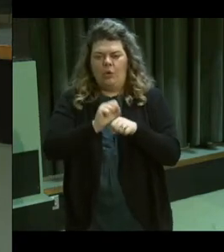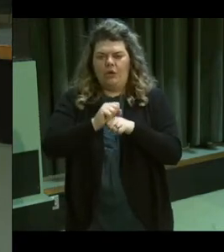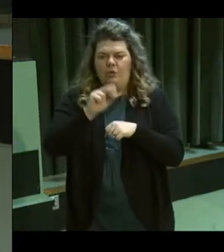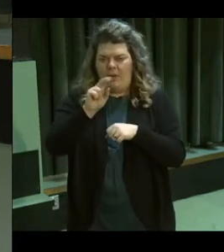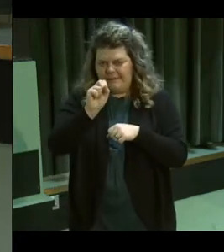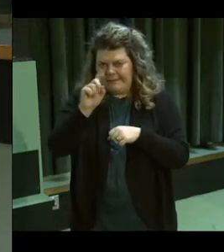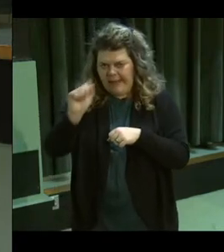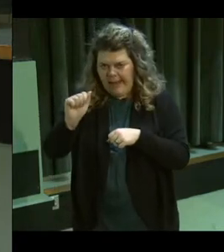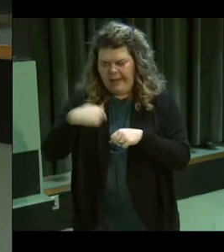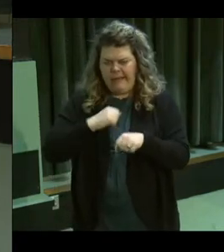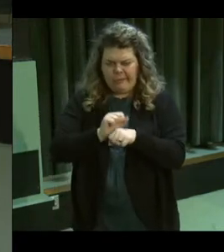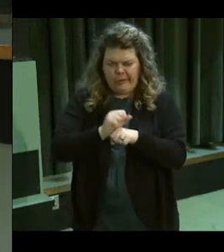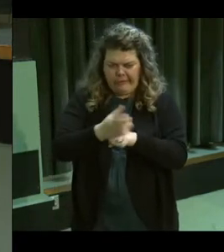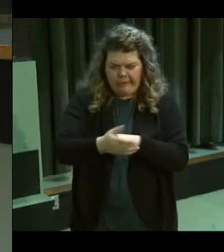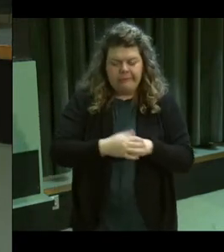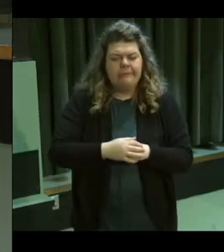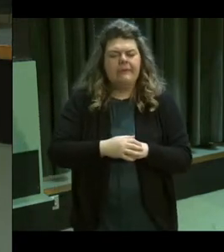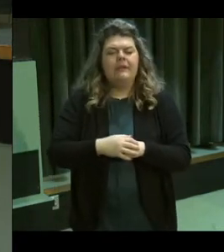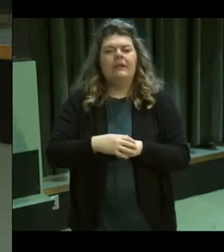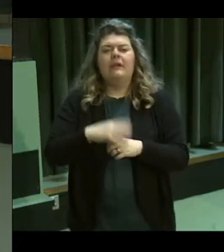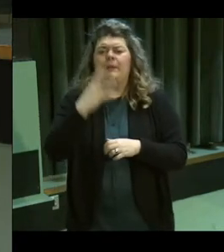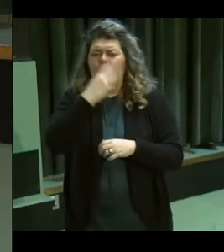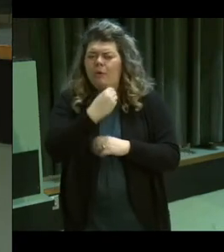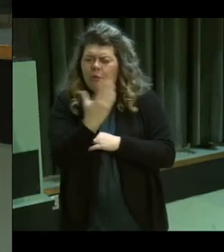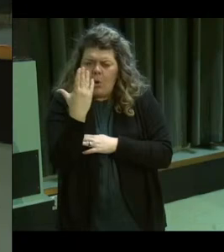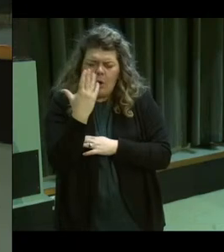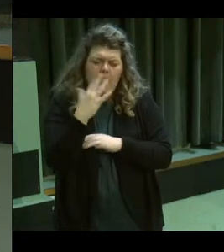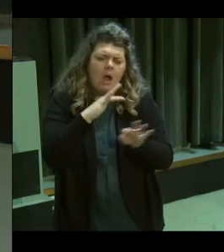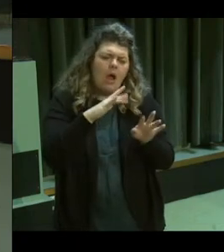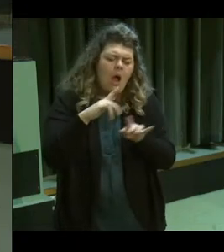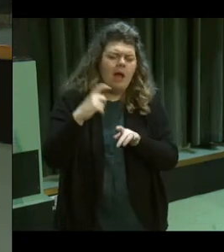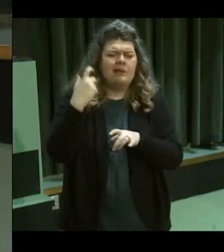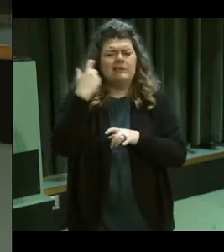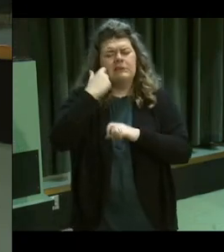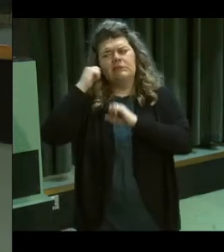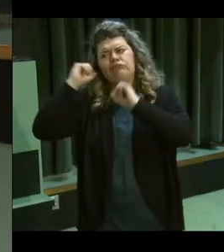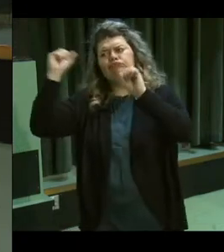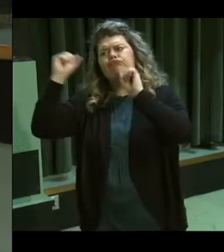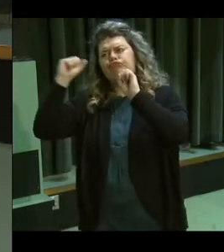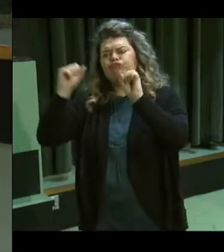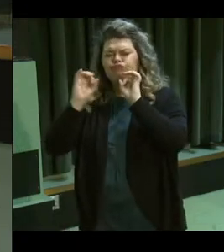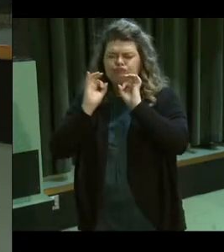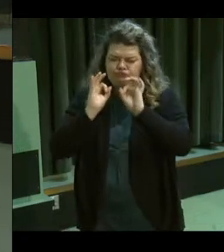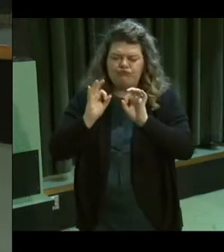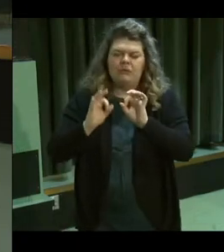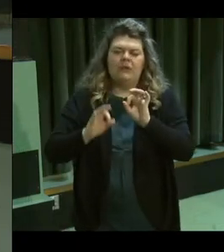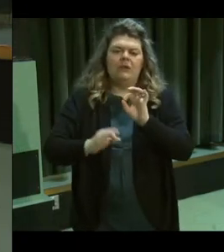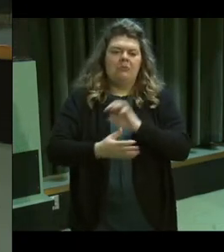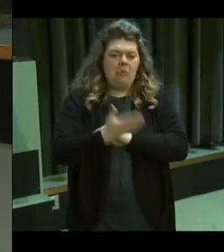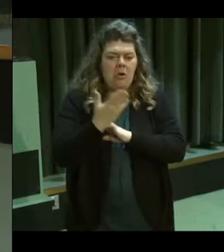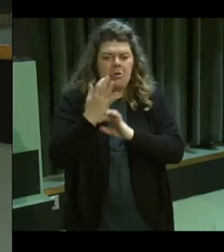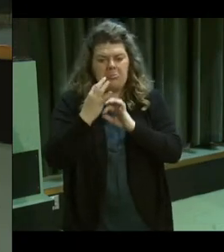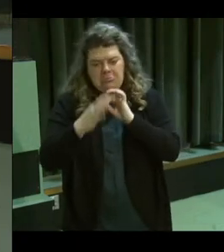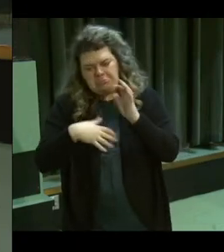USDA, and I was having a lovely morning. I had just come back